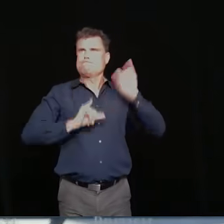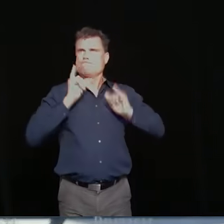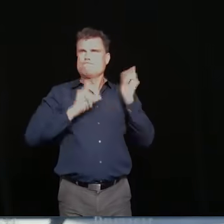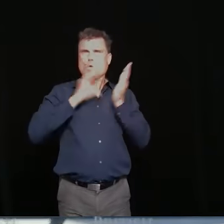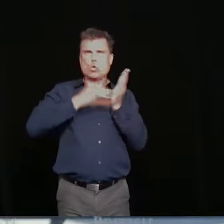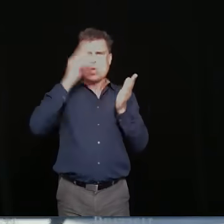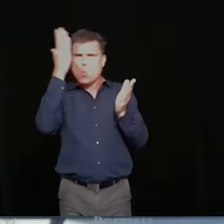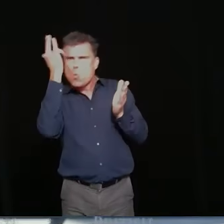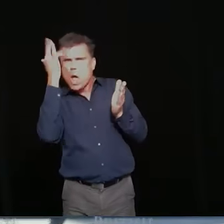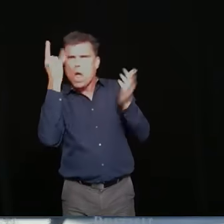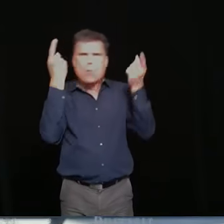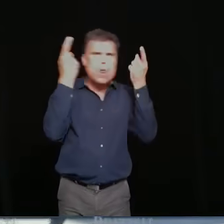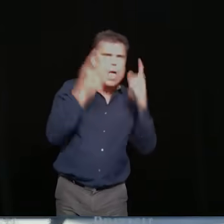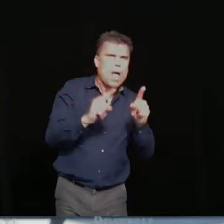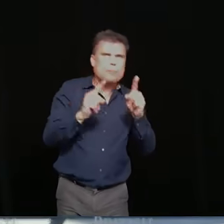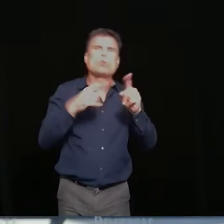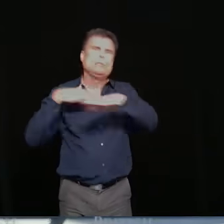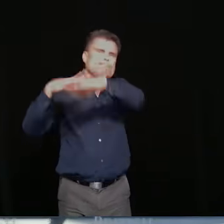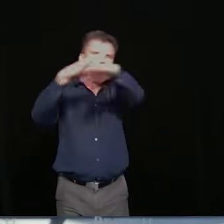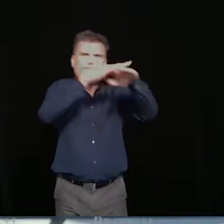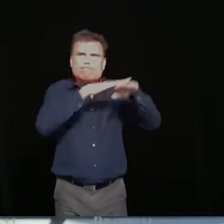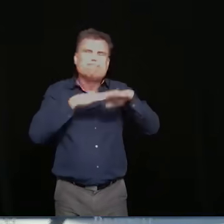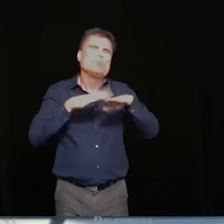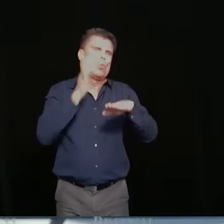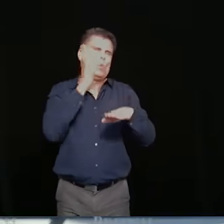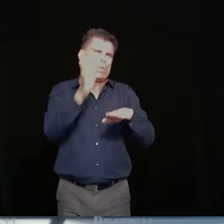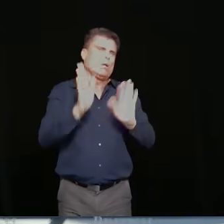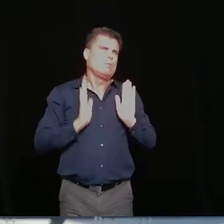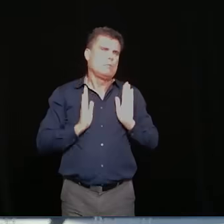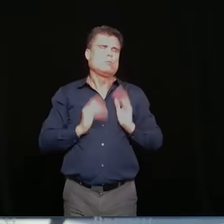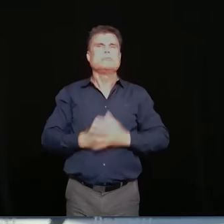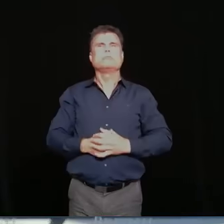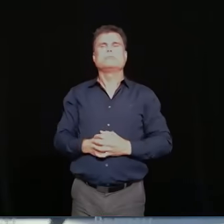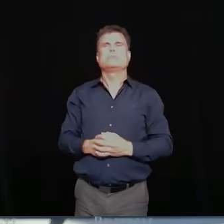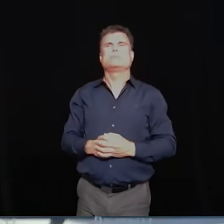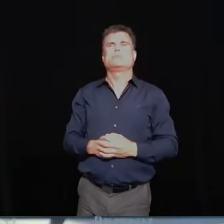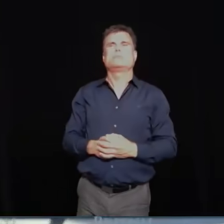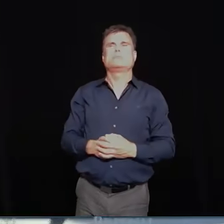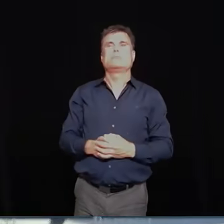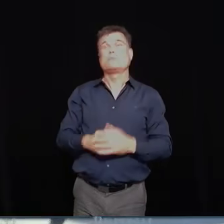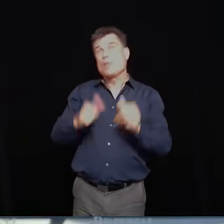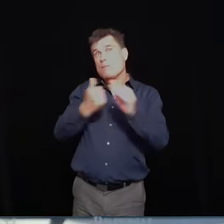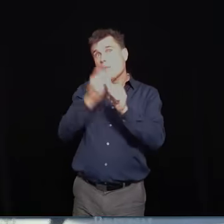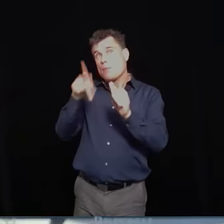have their learning pods as one part of it. But then it is still mostly based on the